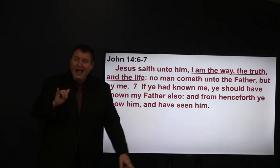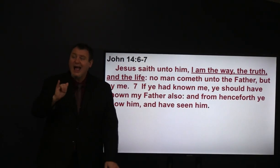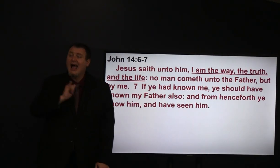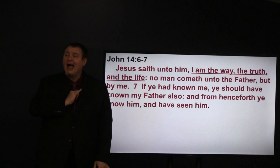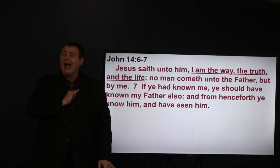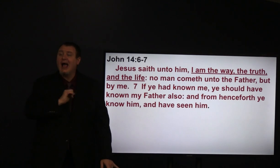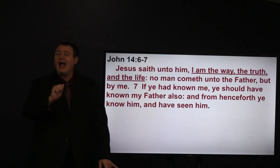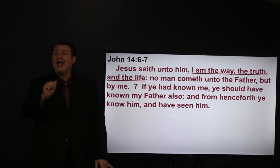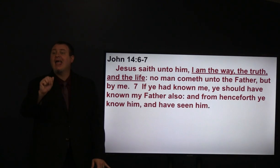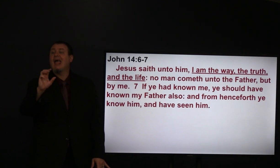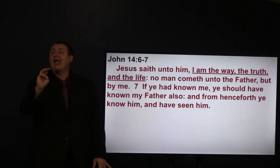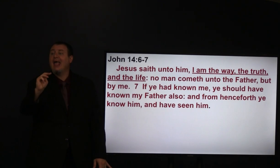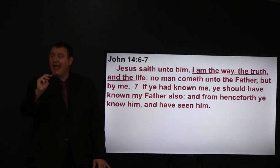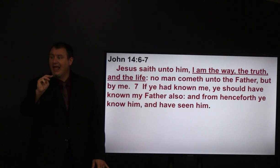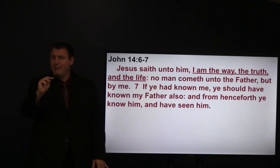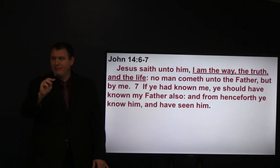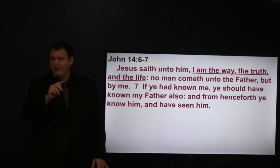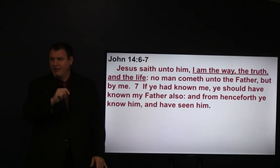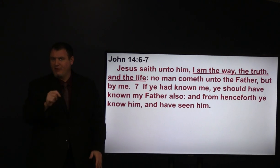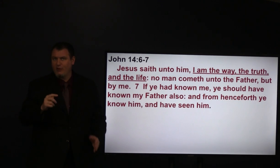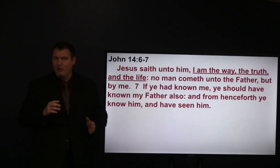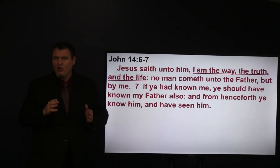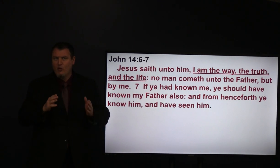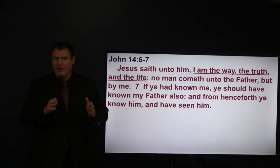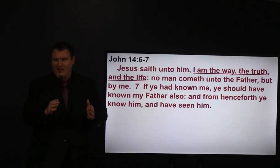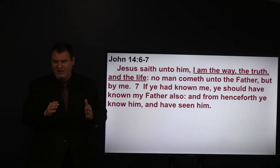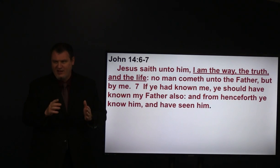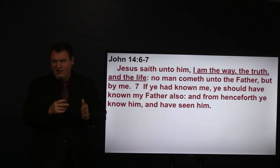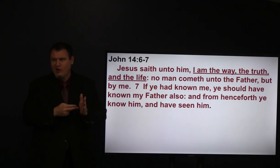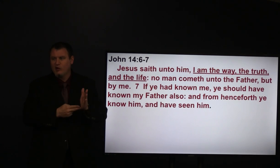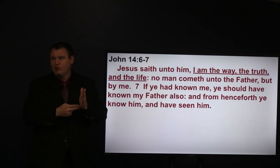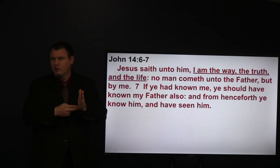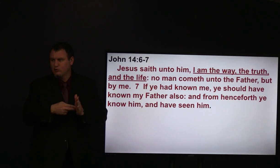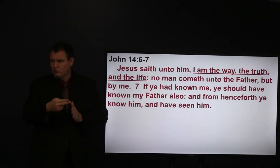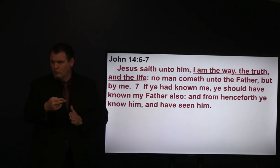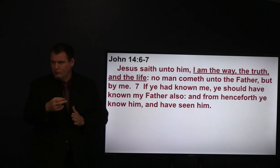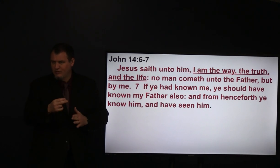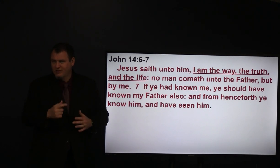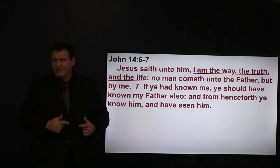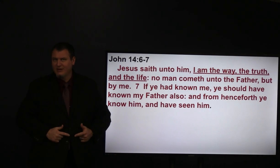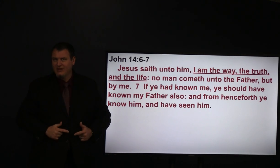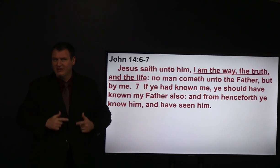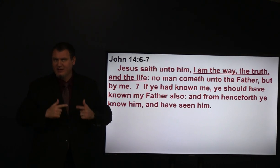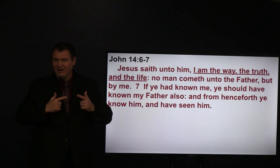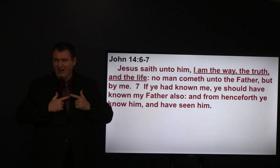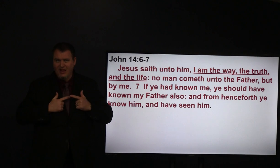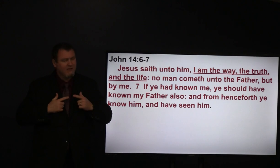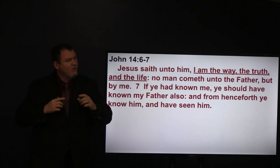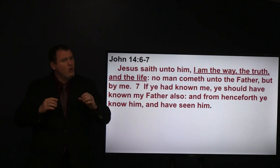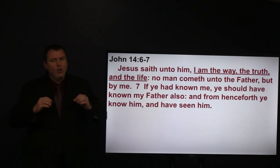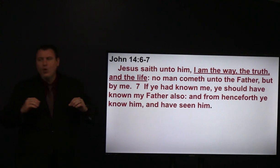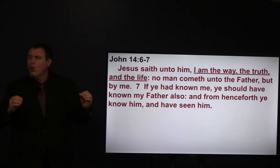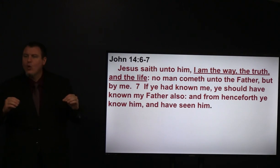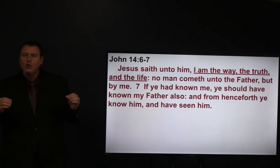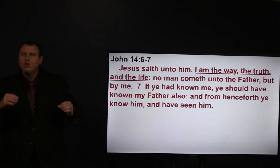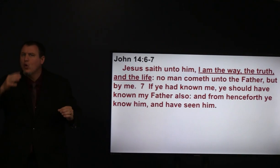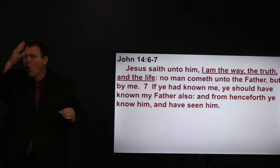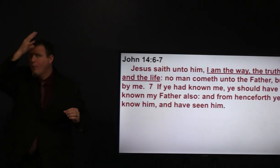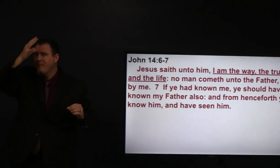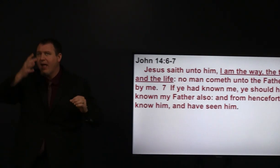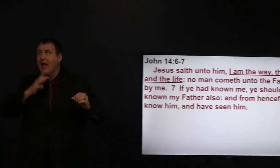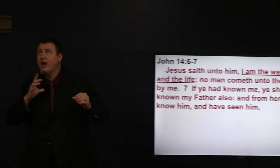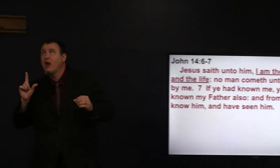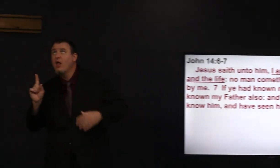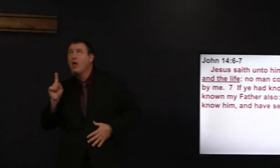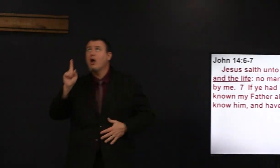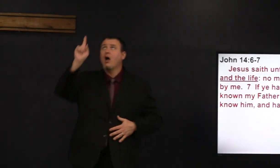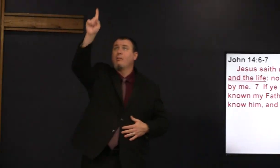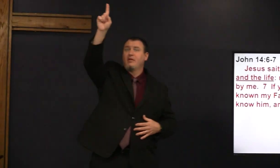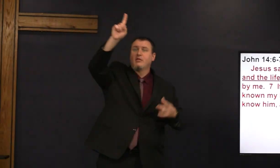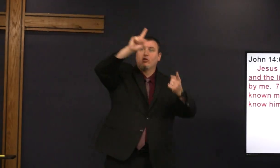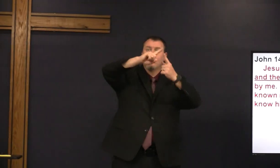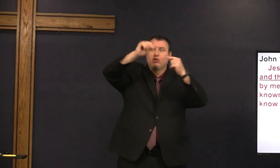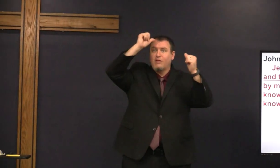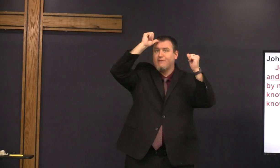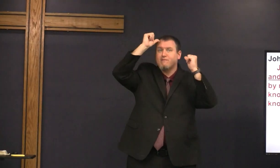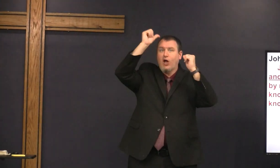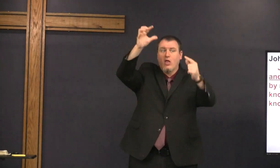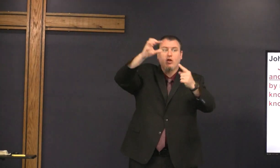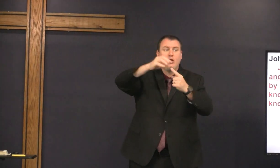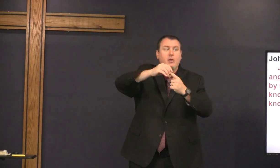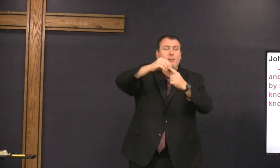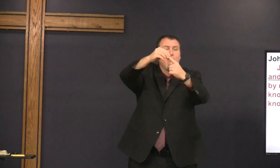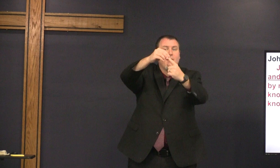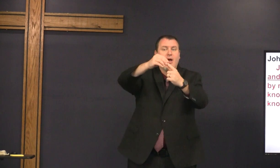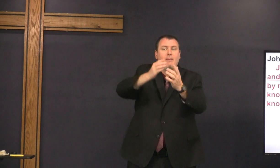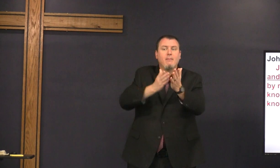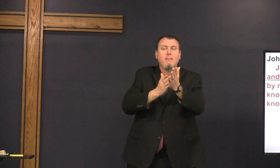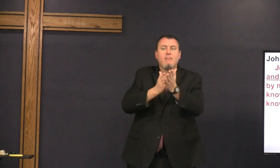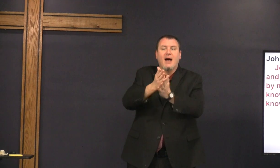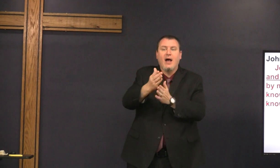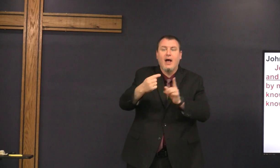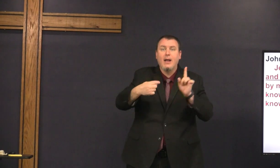Jesus said unto him I am the way the truth and the life no man cometh unto the father but by me